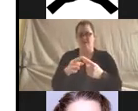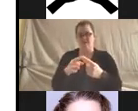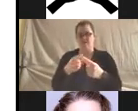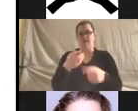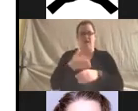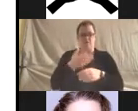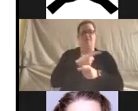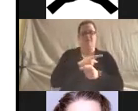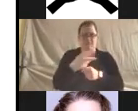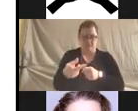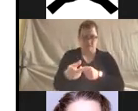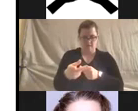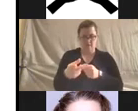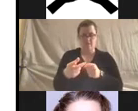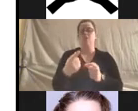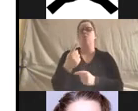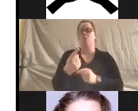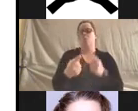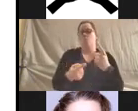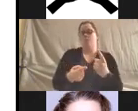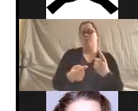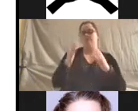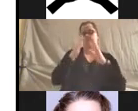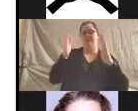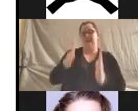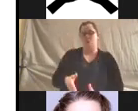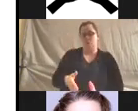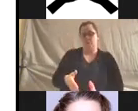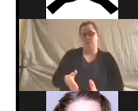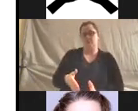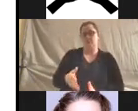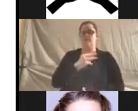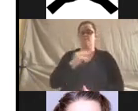one of the house members came out after it failed,